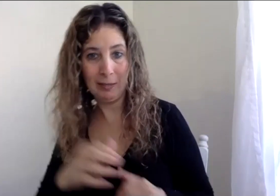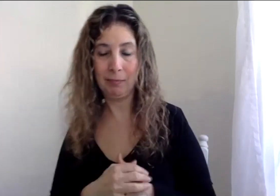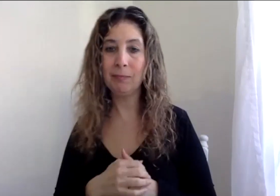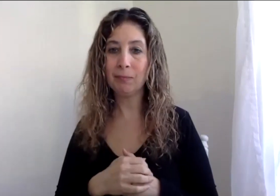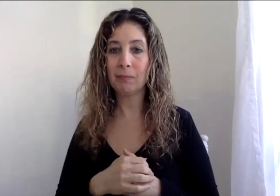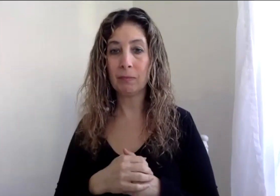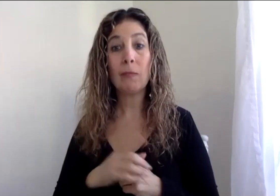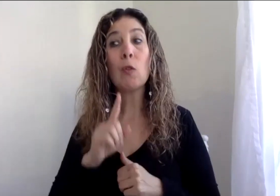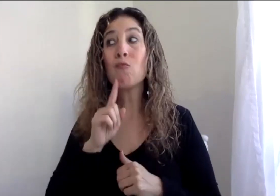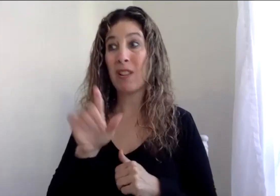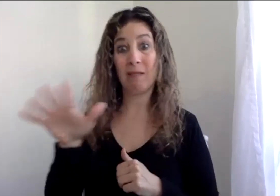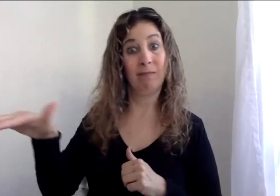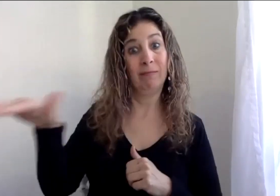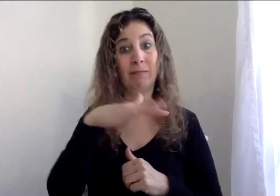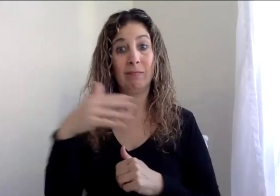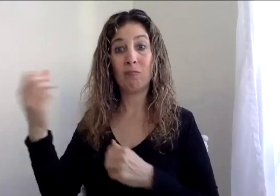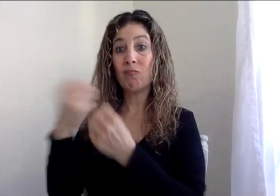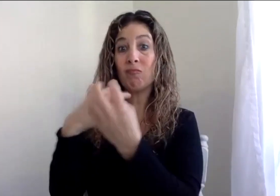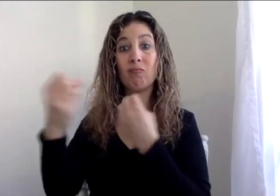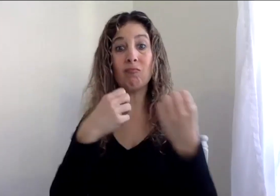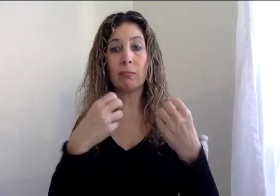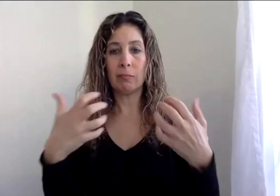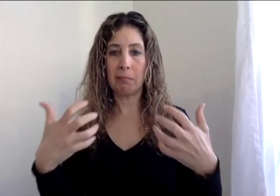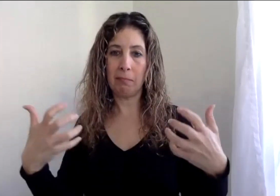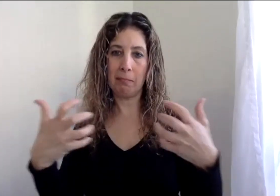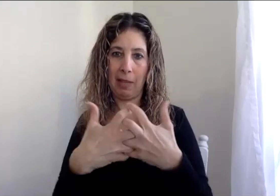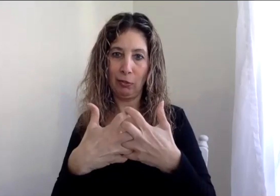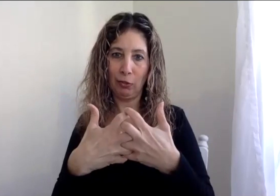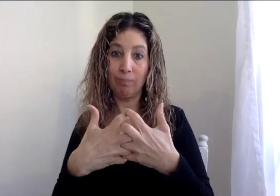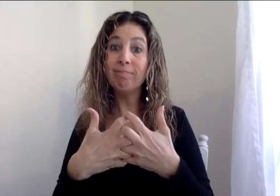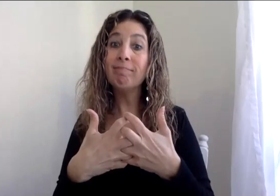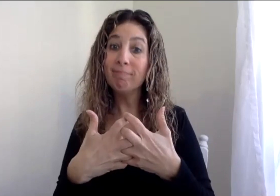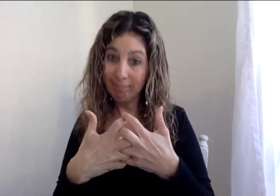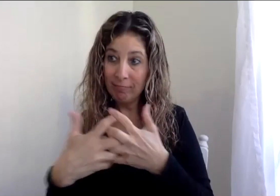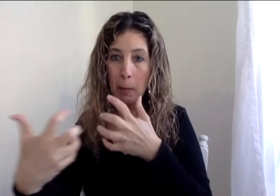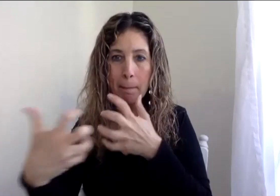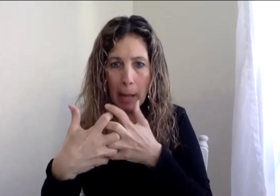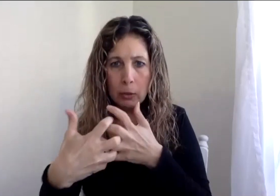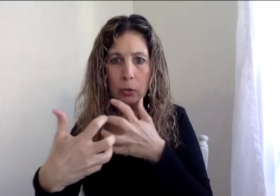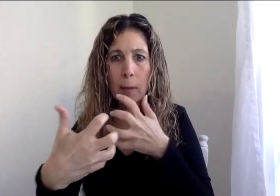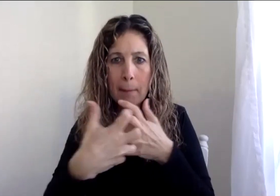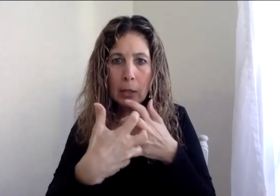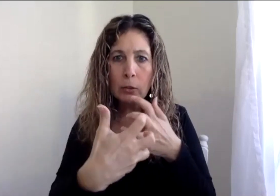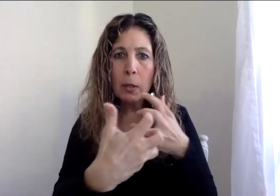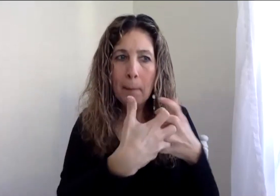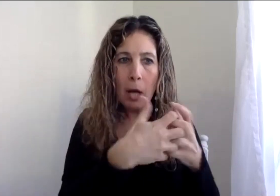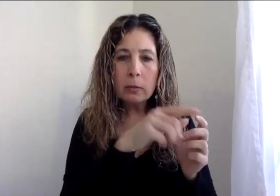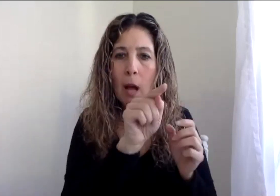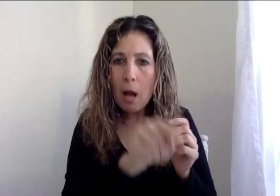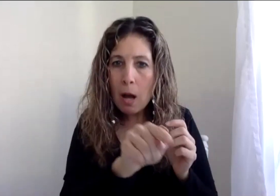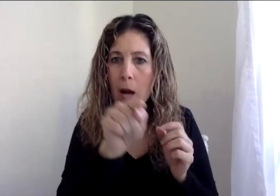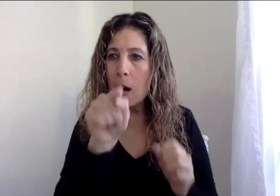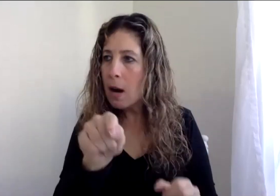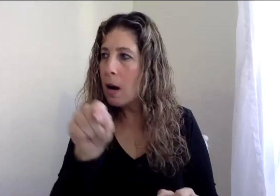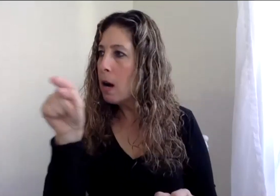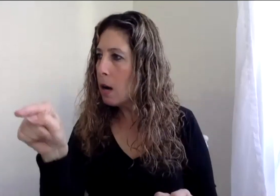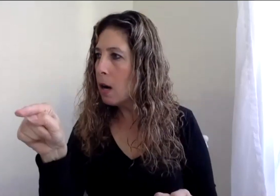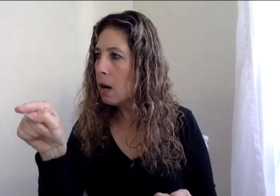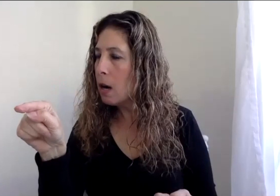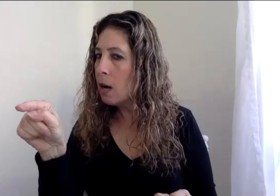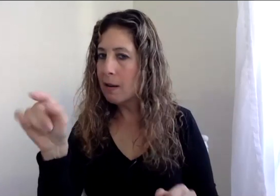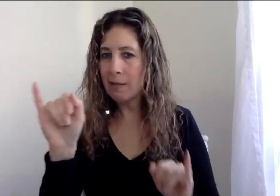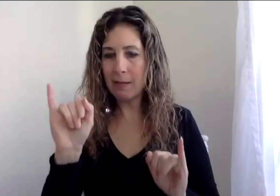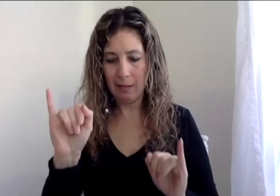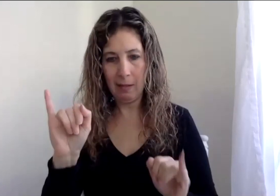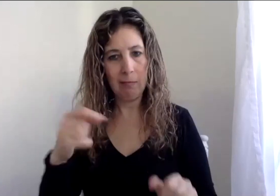people, parents of deaf children, and the feedback completely matched what we were saying over and over.